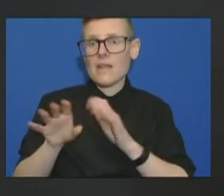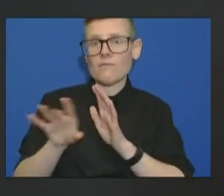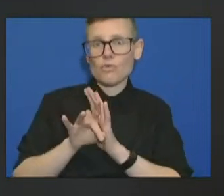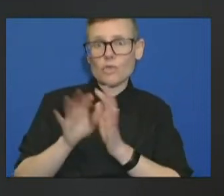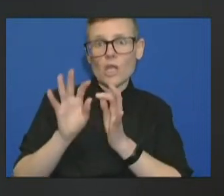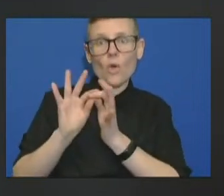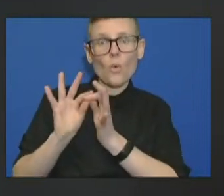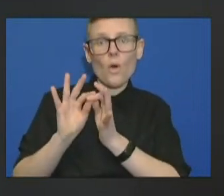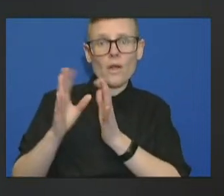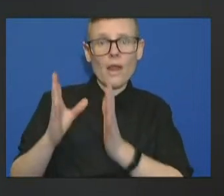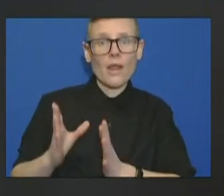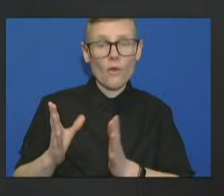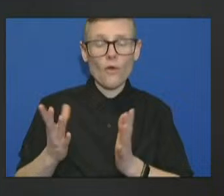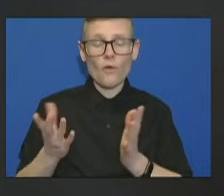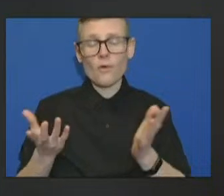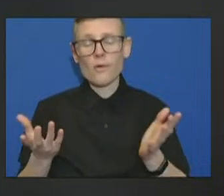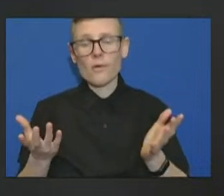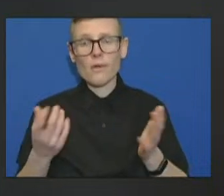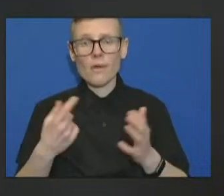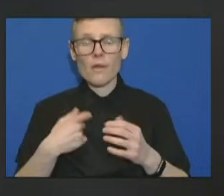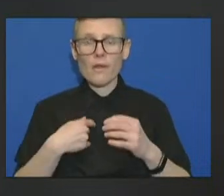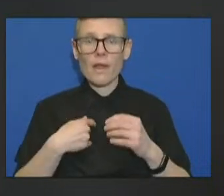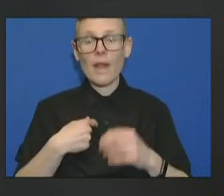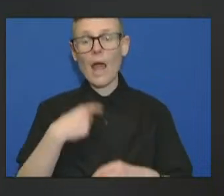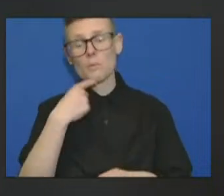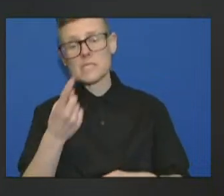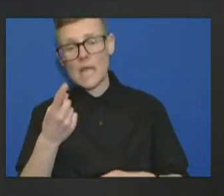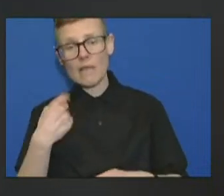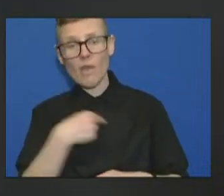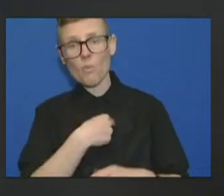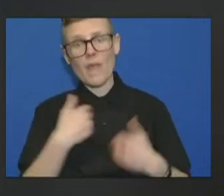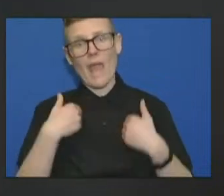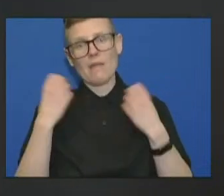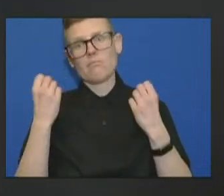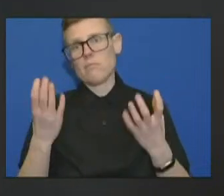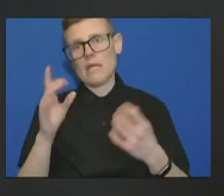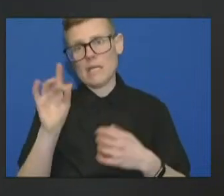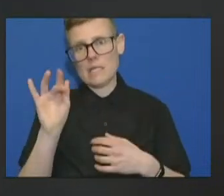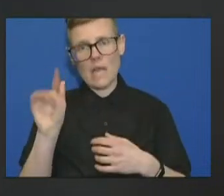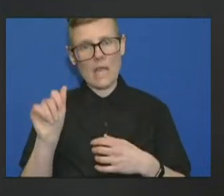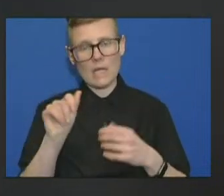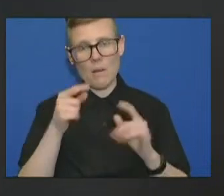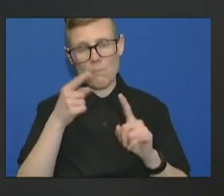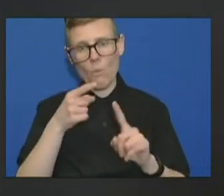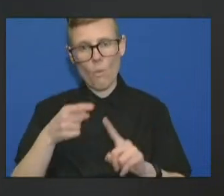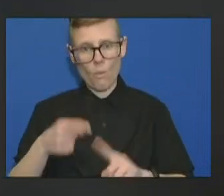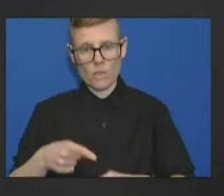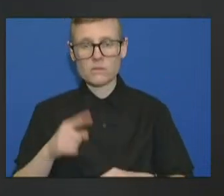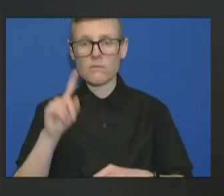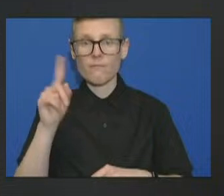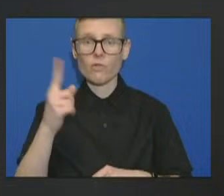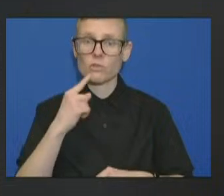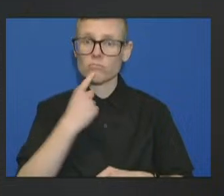example, keeping a director versus choosing a coordinator.